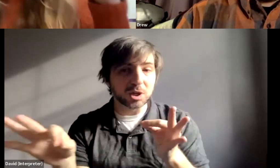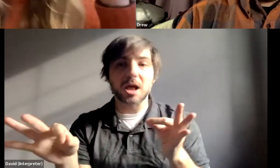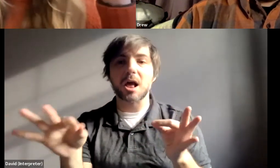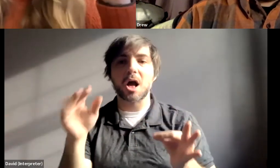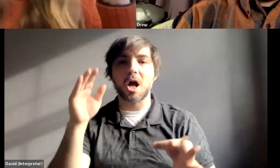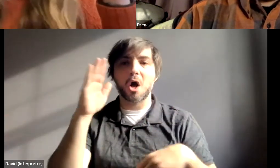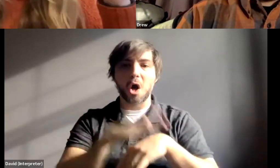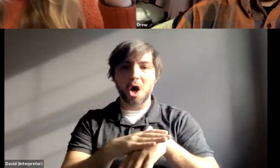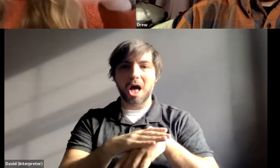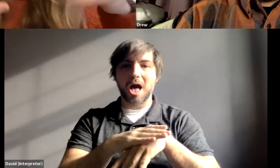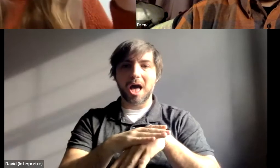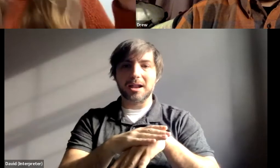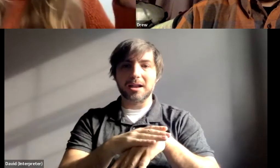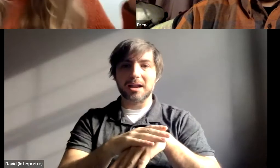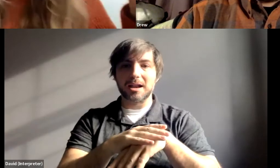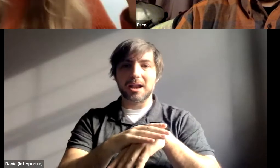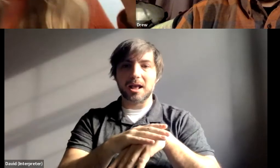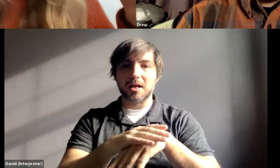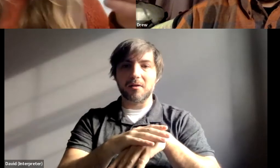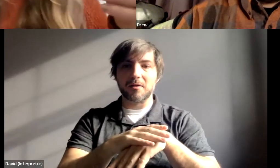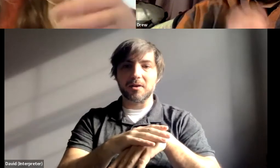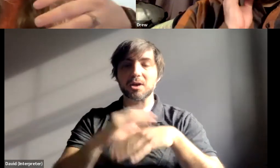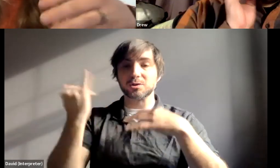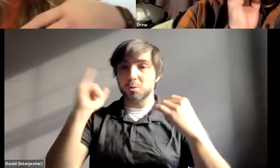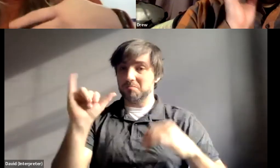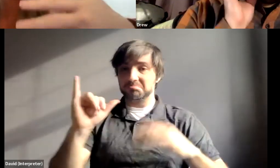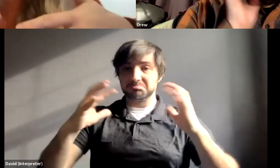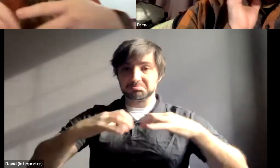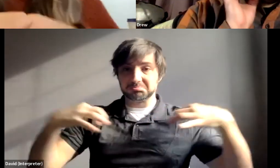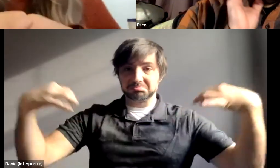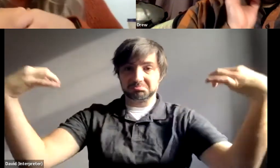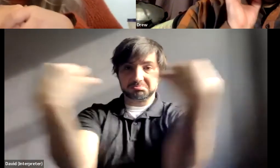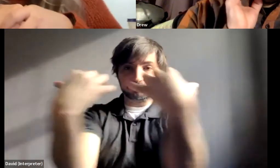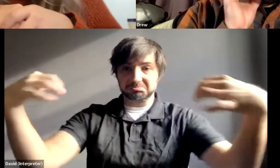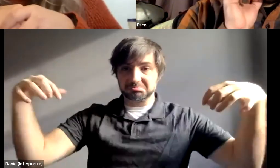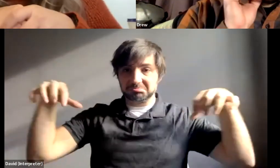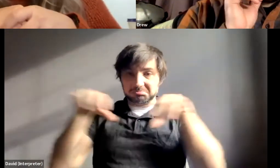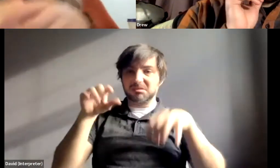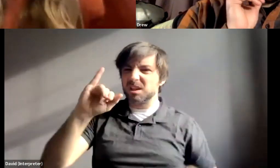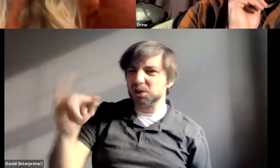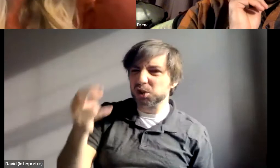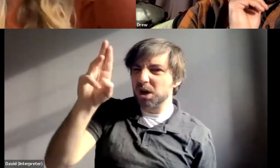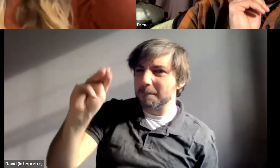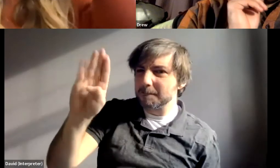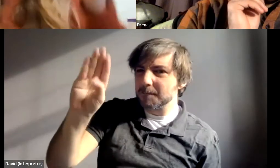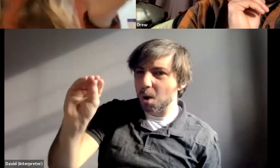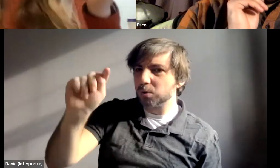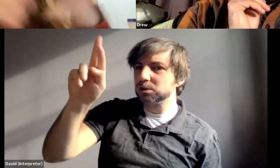, so what you probably refer to as the jumbo t ron in the middle of the arena